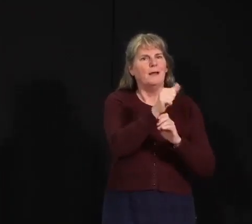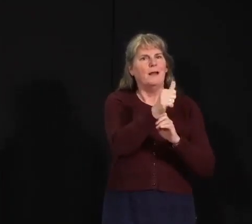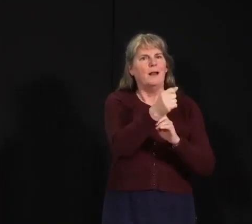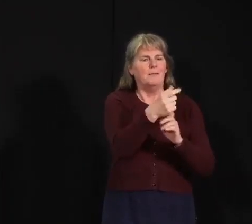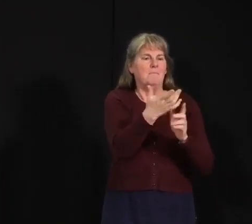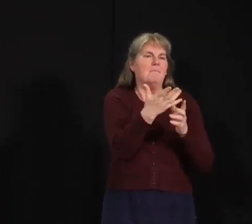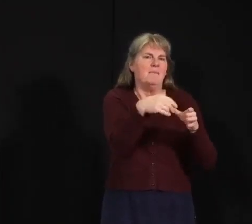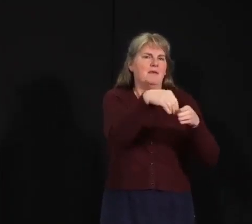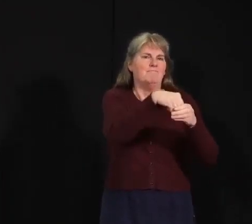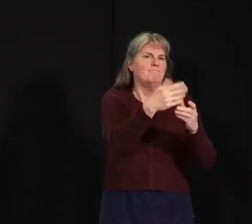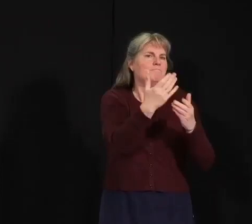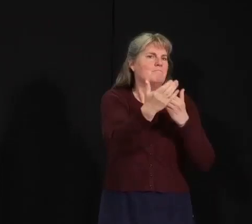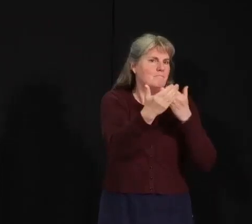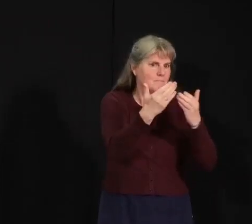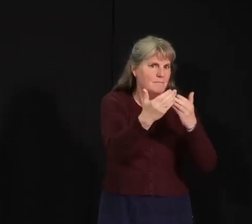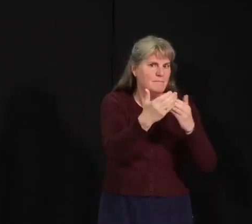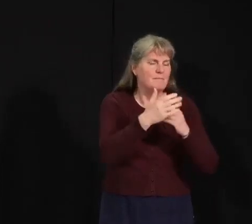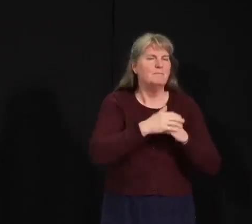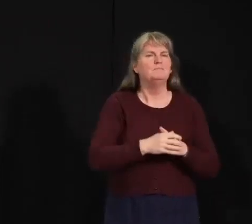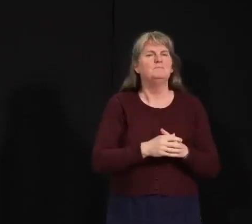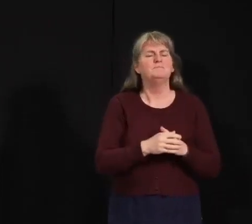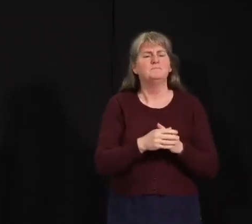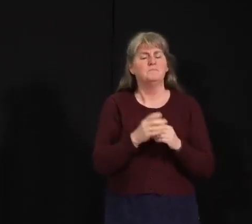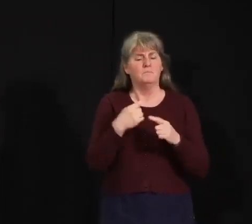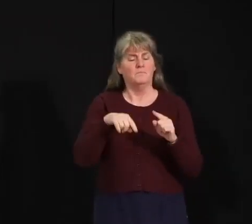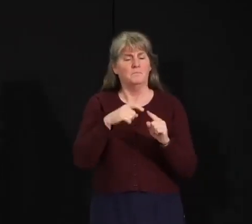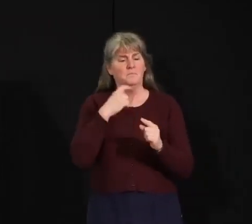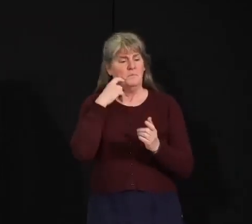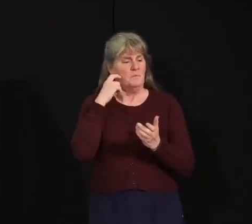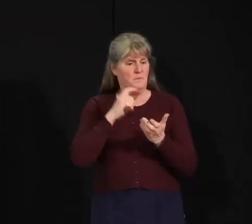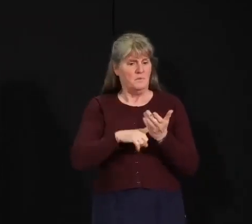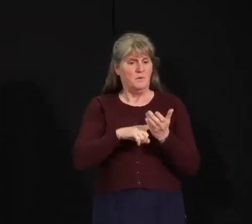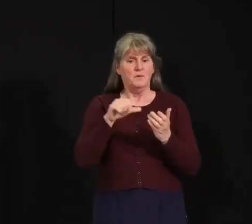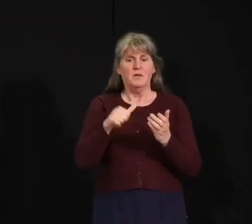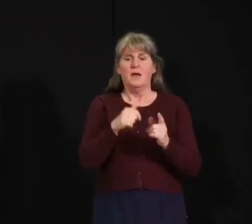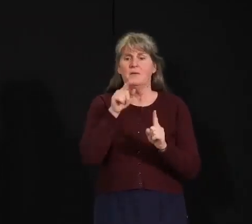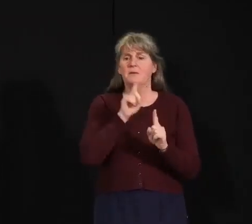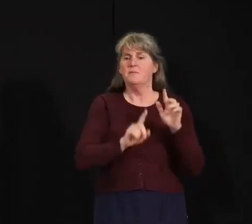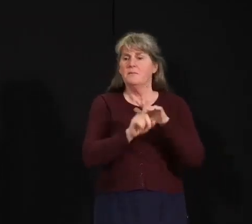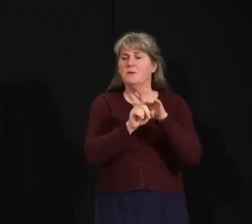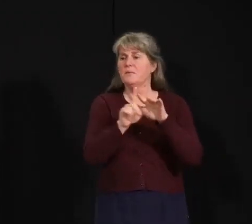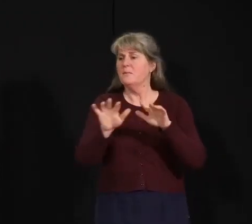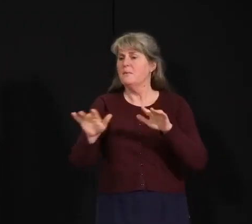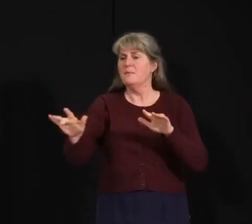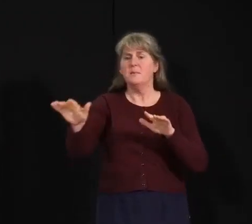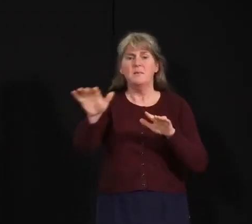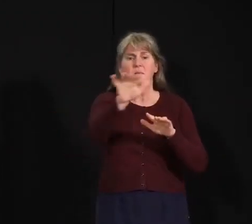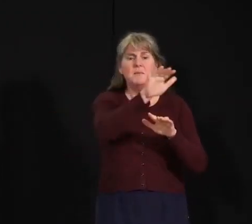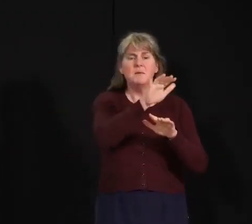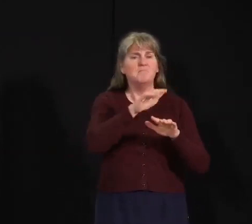related to one family cluster. Contact investigations are still ongoing and as mentioned, we